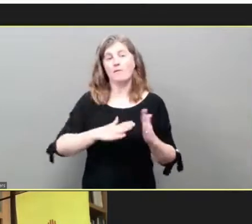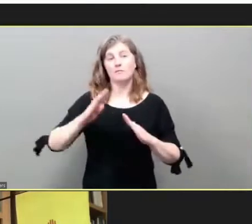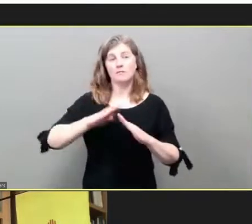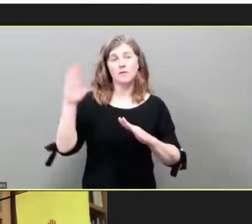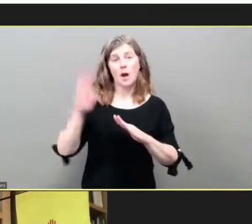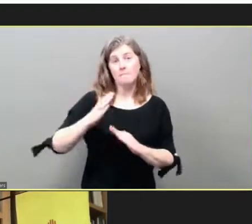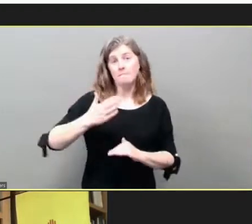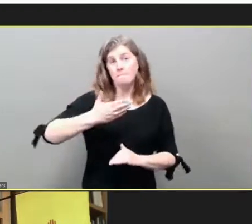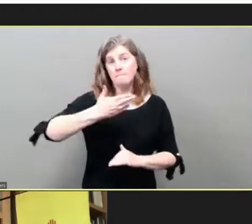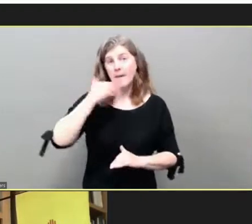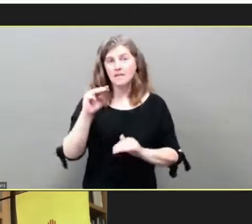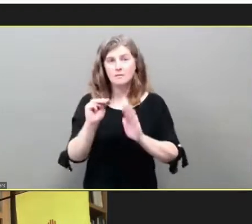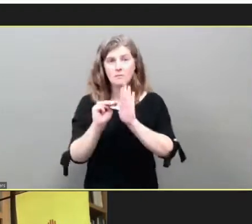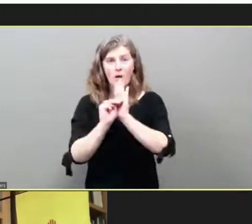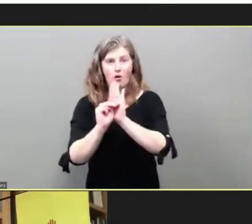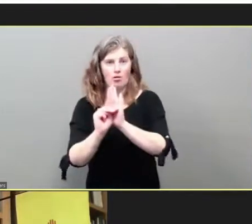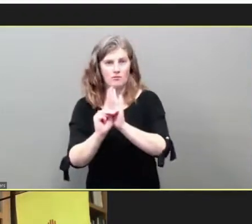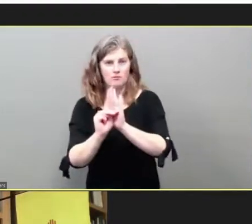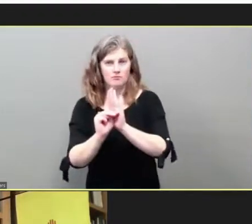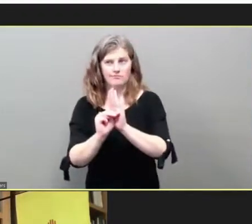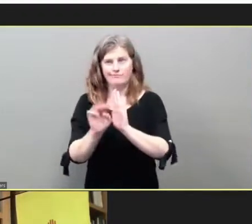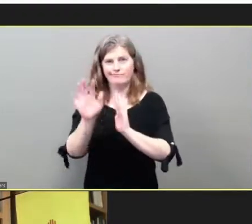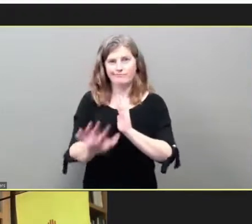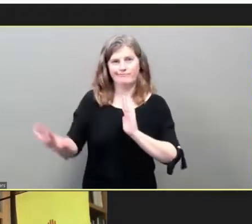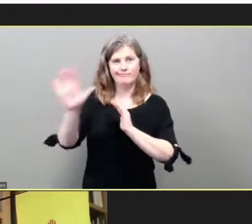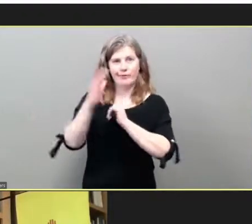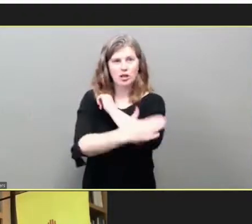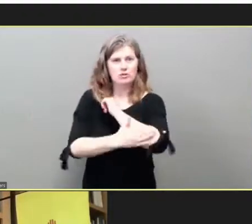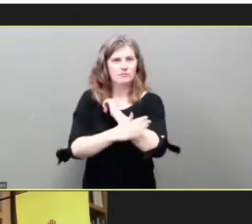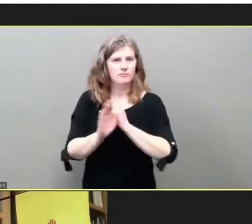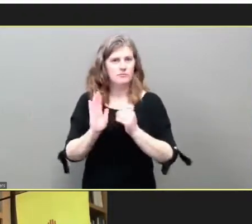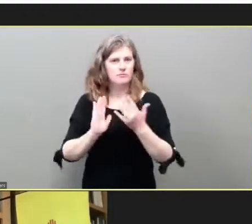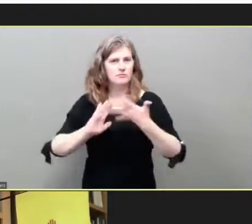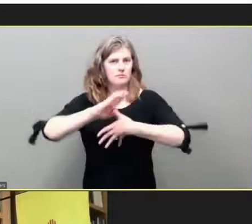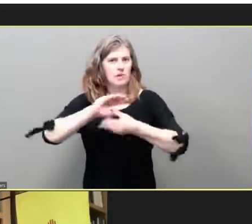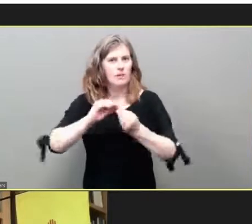model, one of the best models in the country and it's all based on new